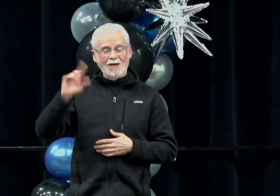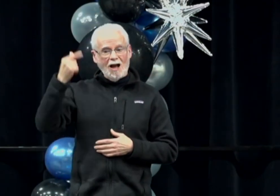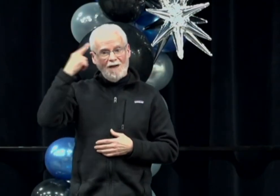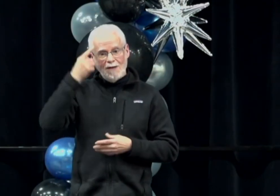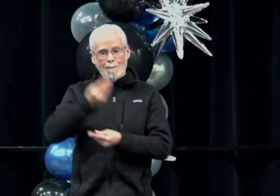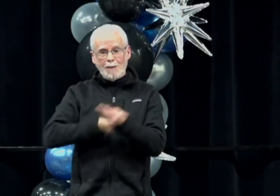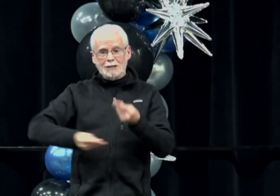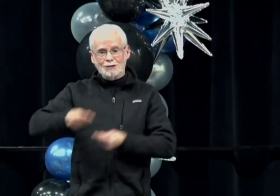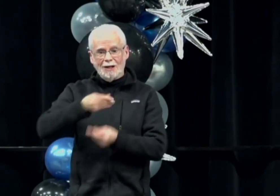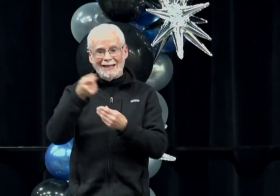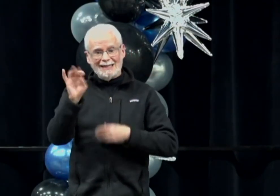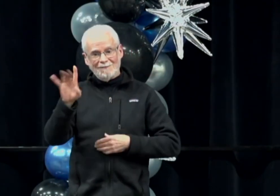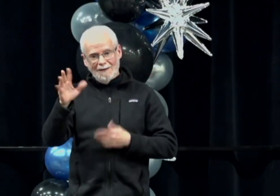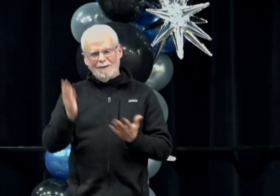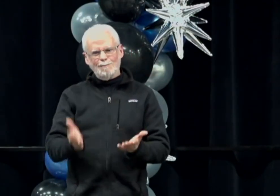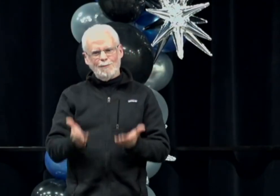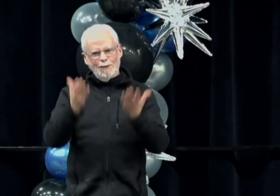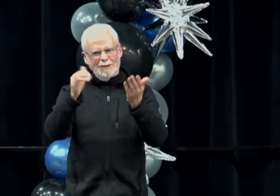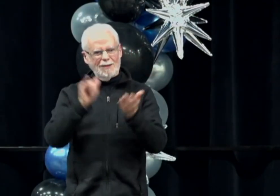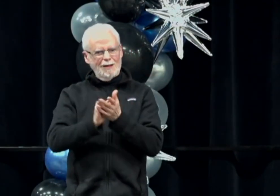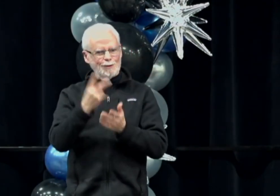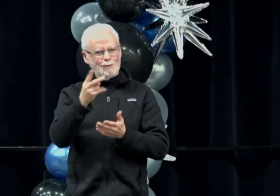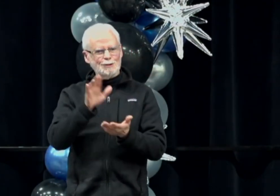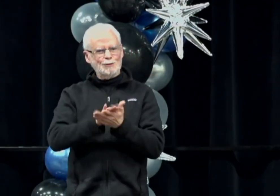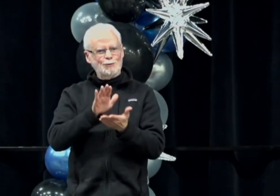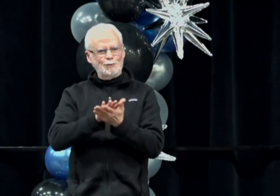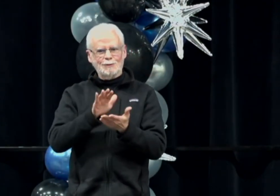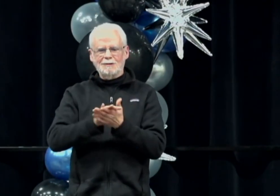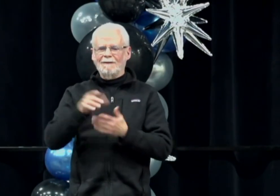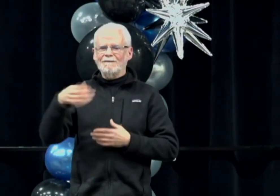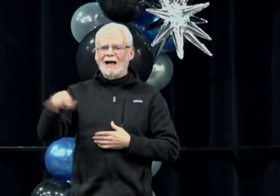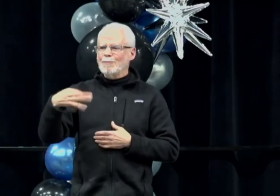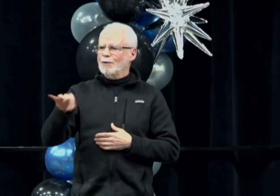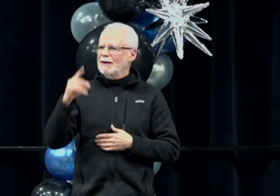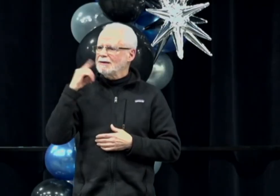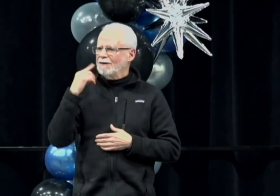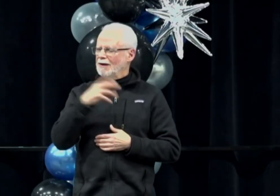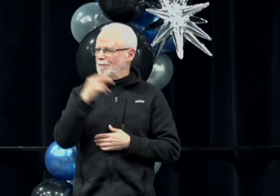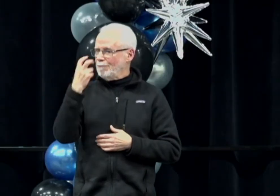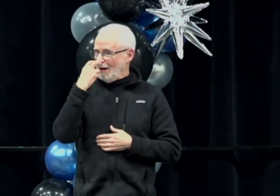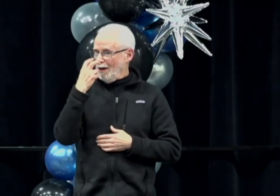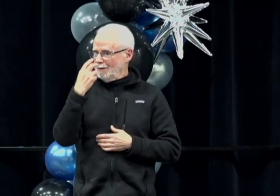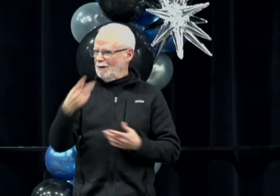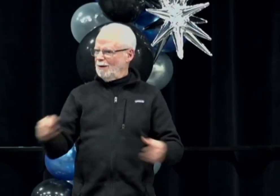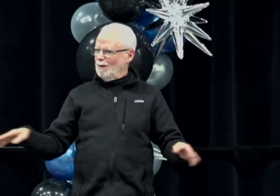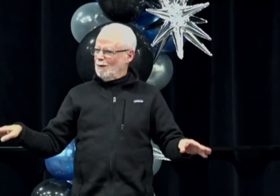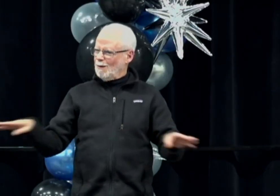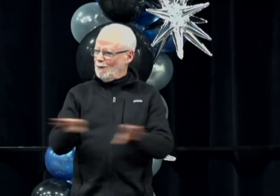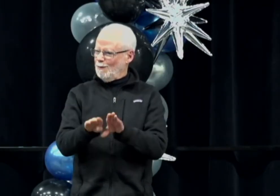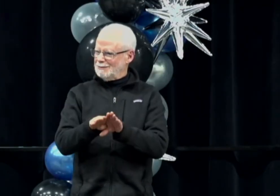I was also surprised to find out while reviewing some old files that in a 1985 government budget